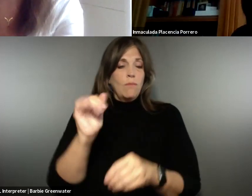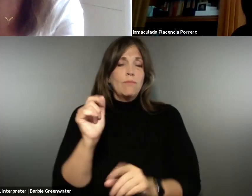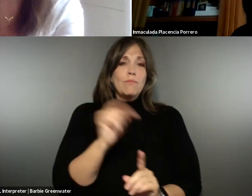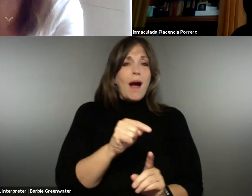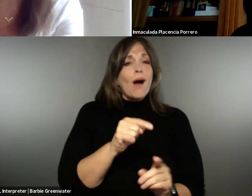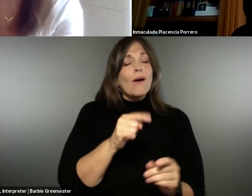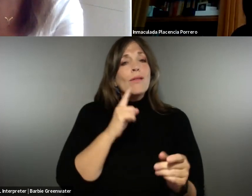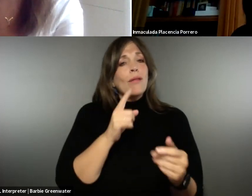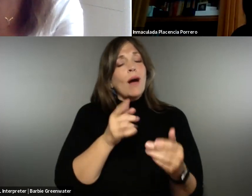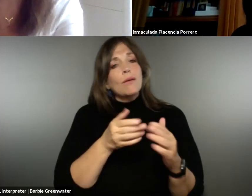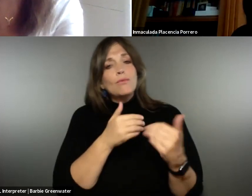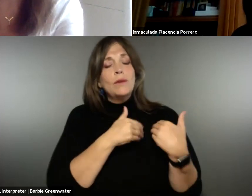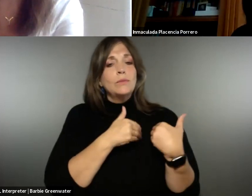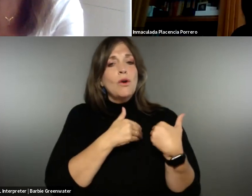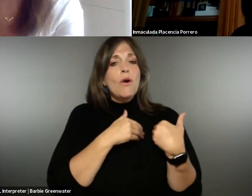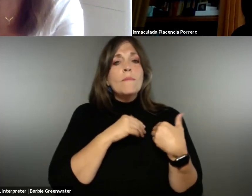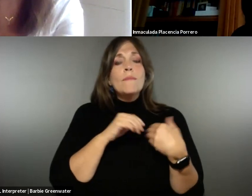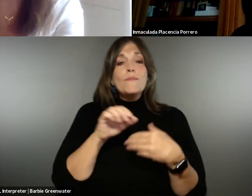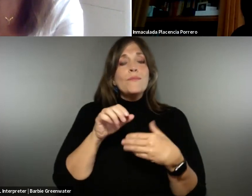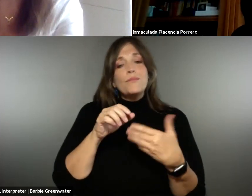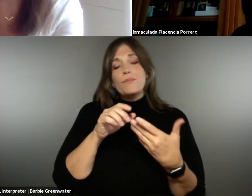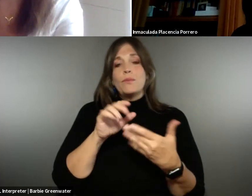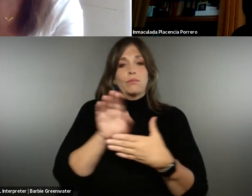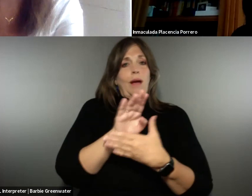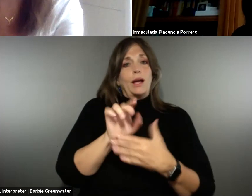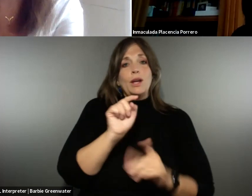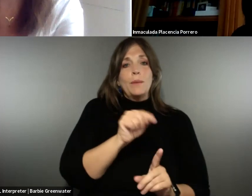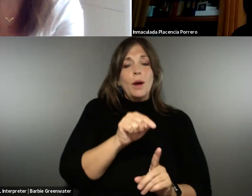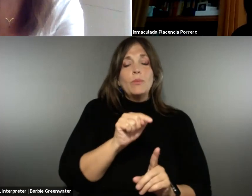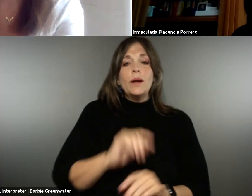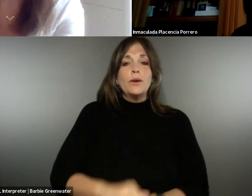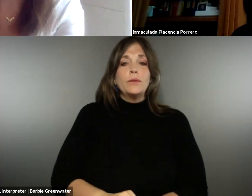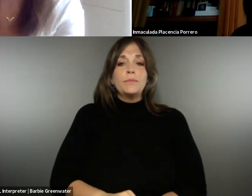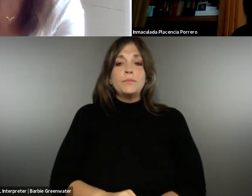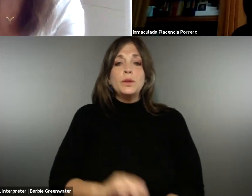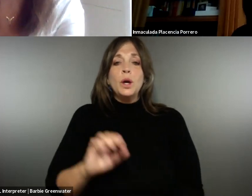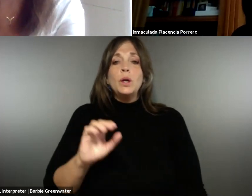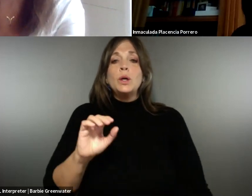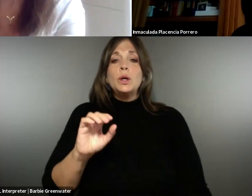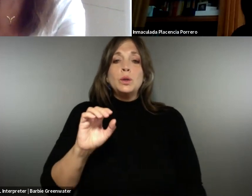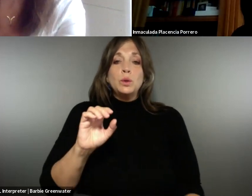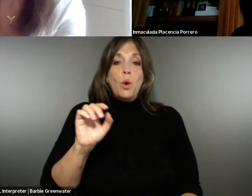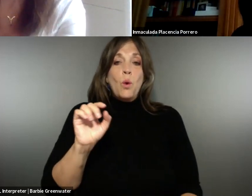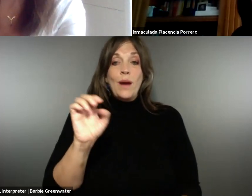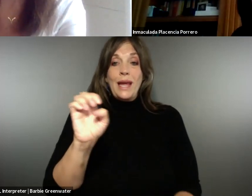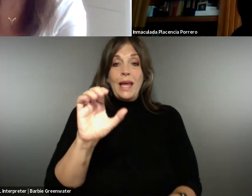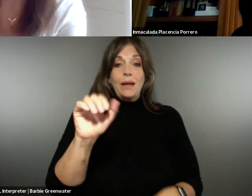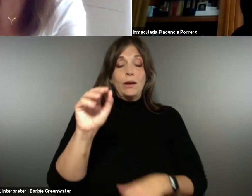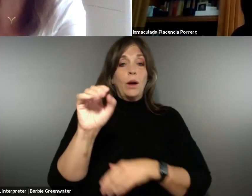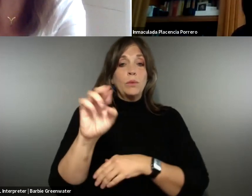product of the service being sold when this information is provided by the responsible economic operators, so